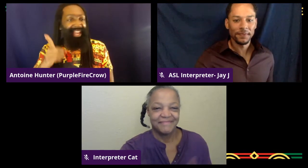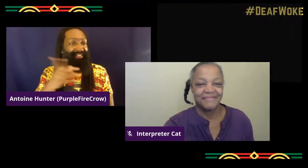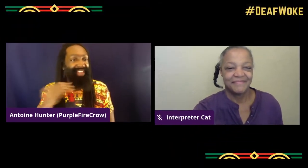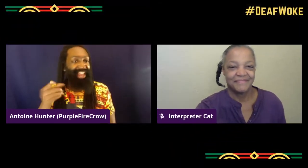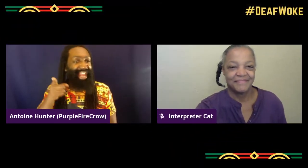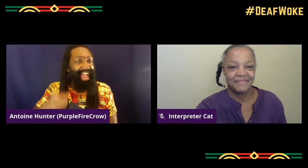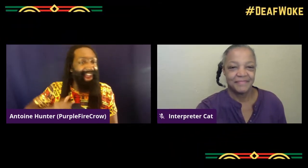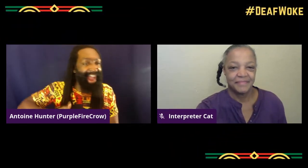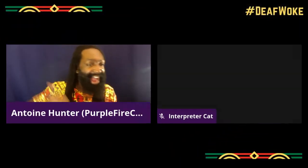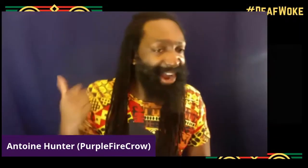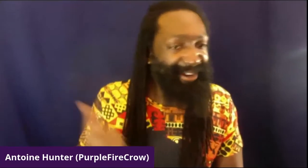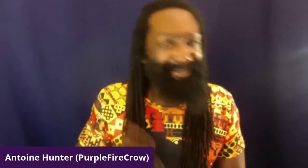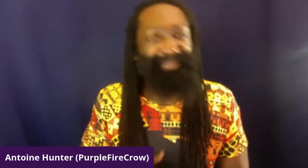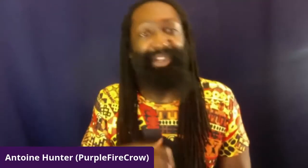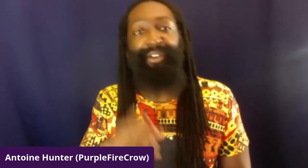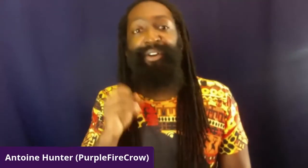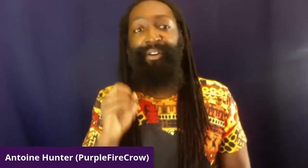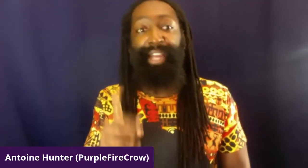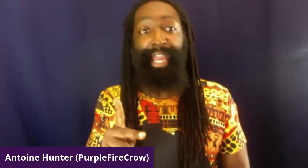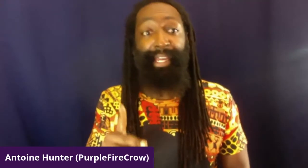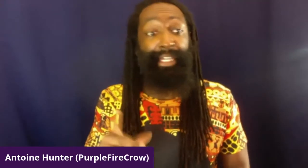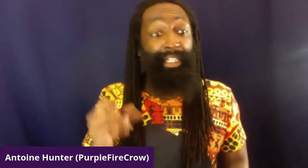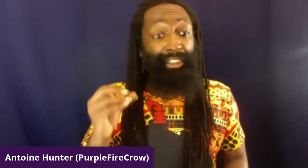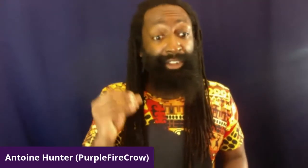And they are out. Okay, so,